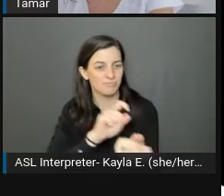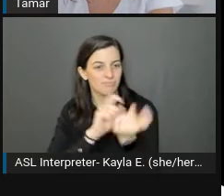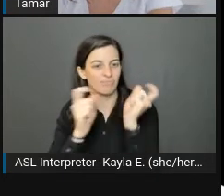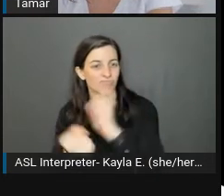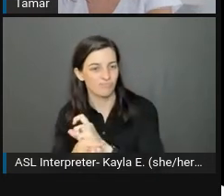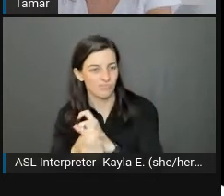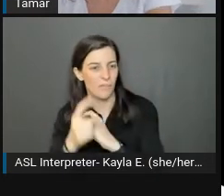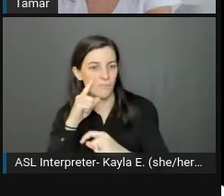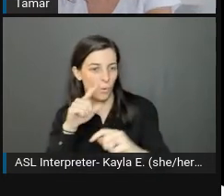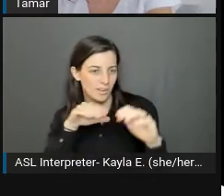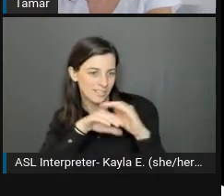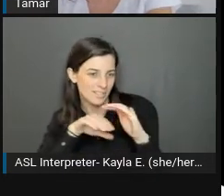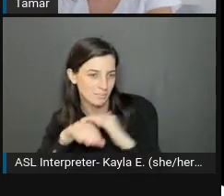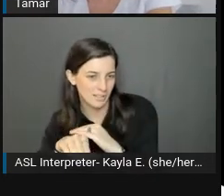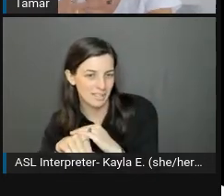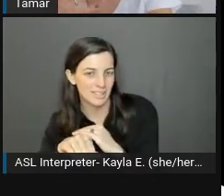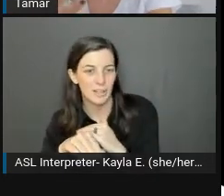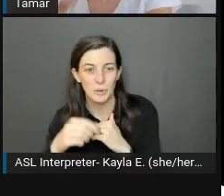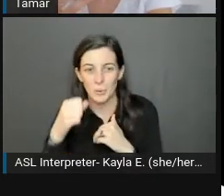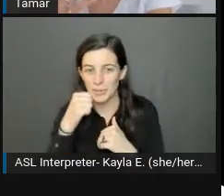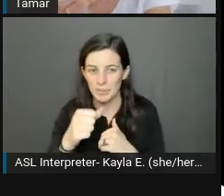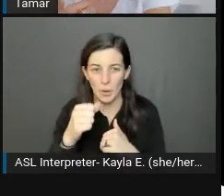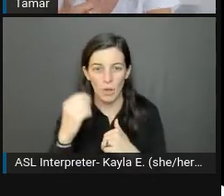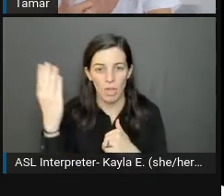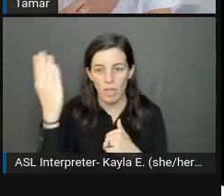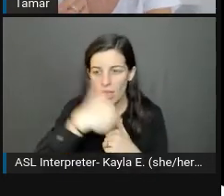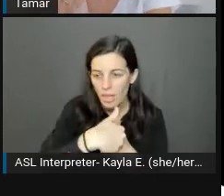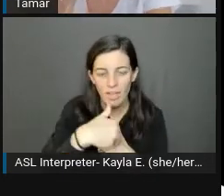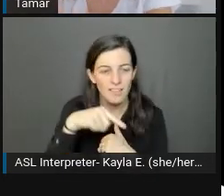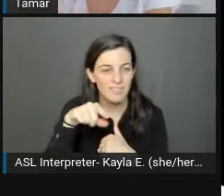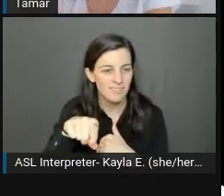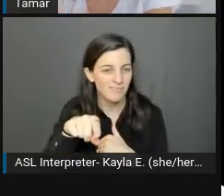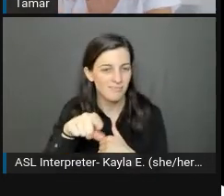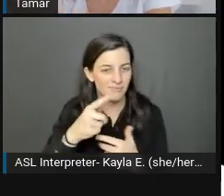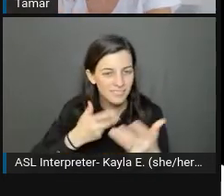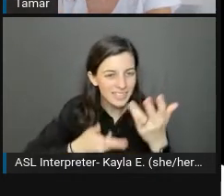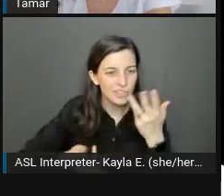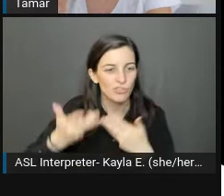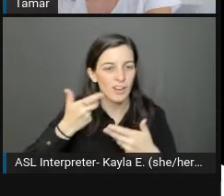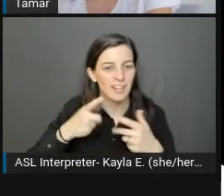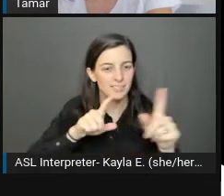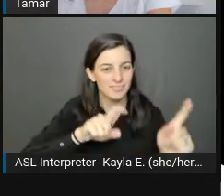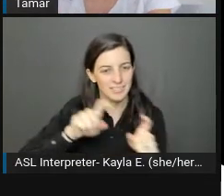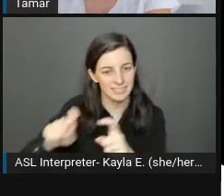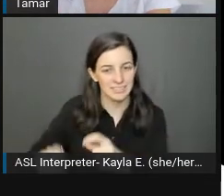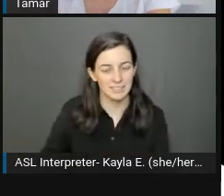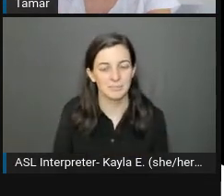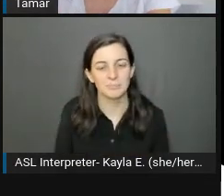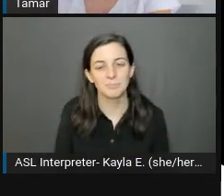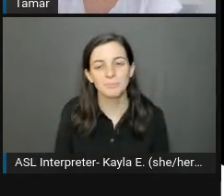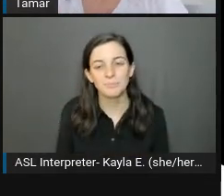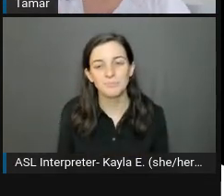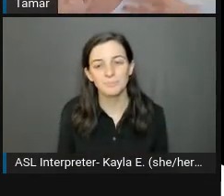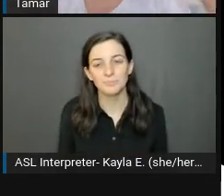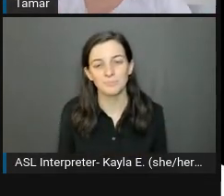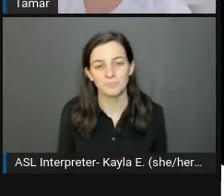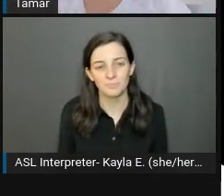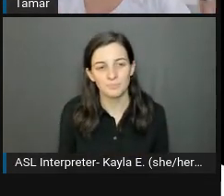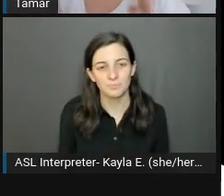because we won't forego that interactive element of testing.